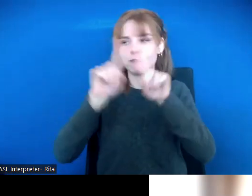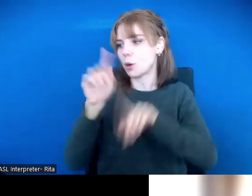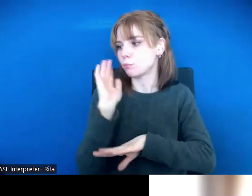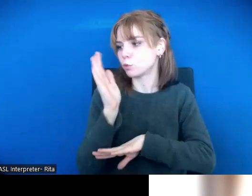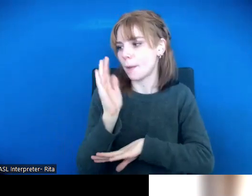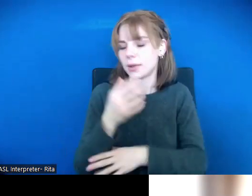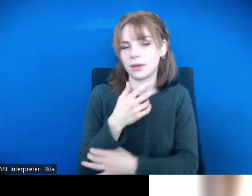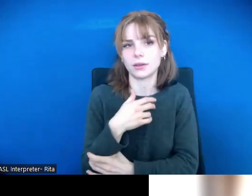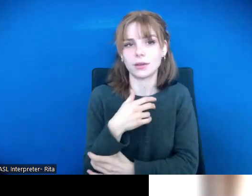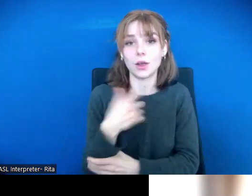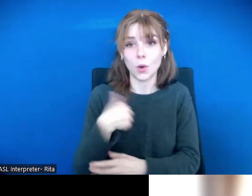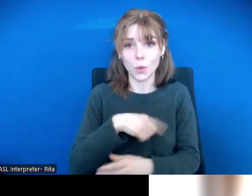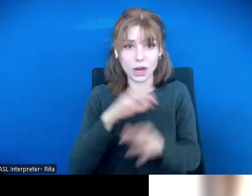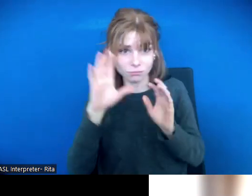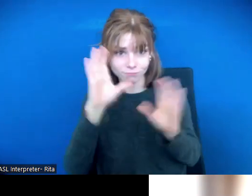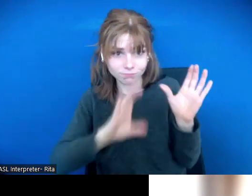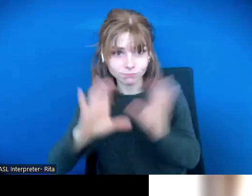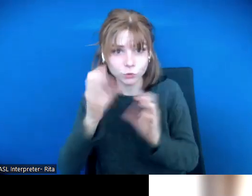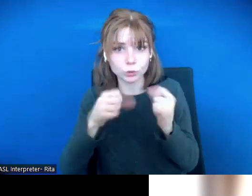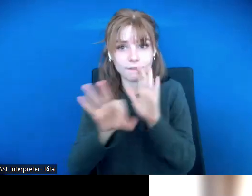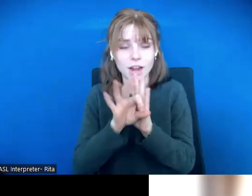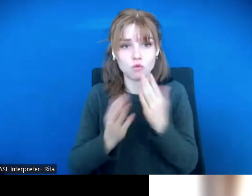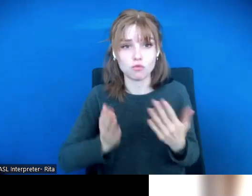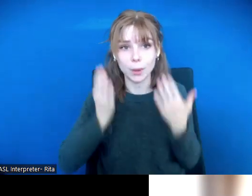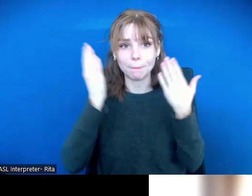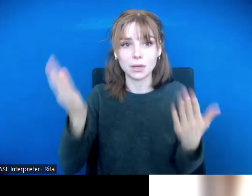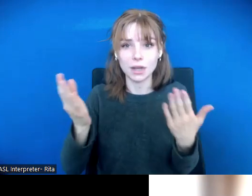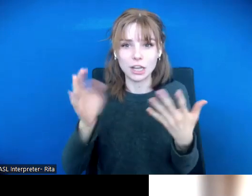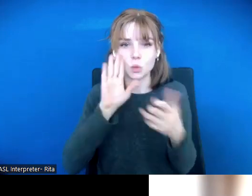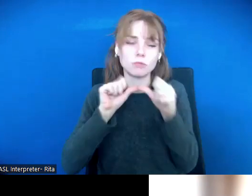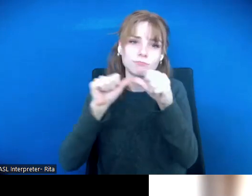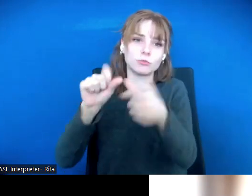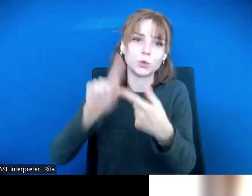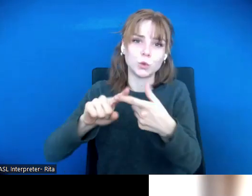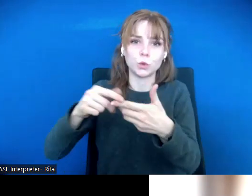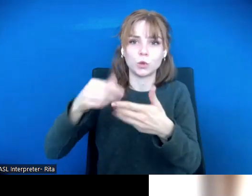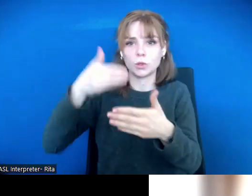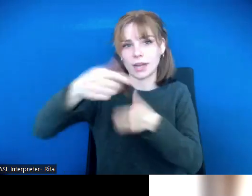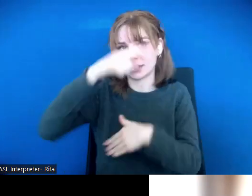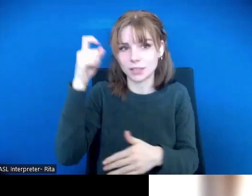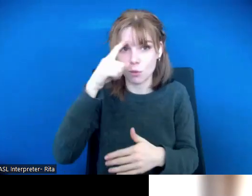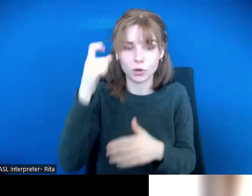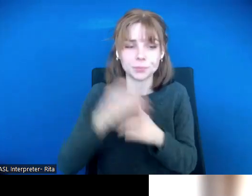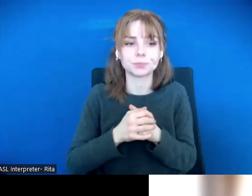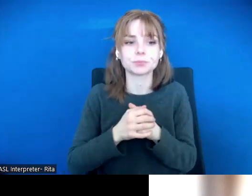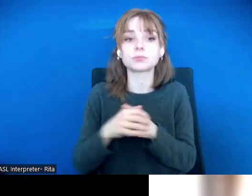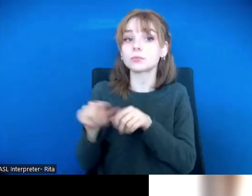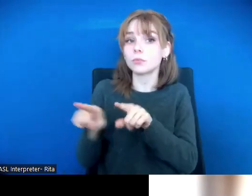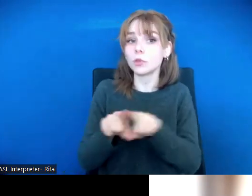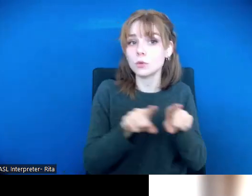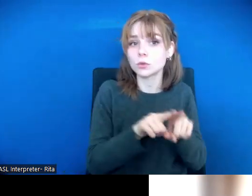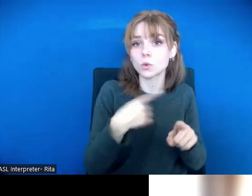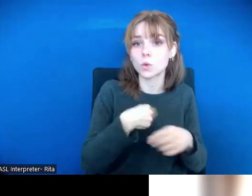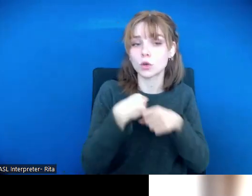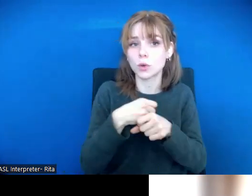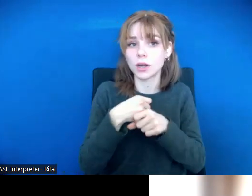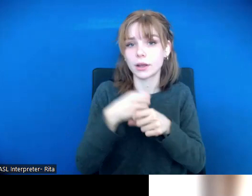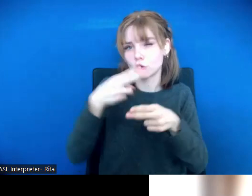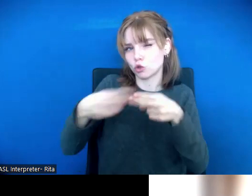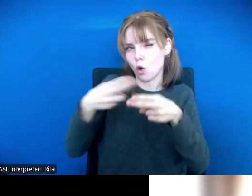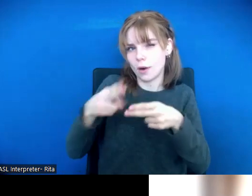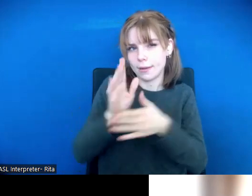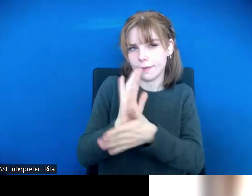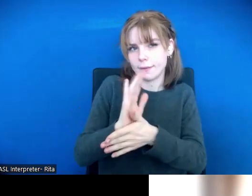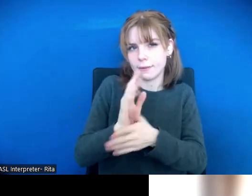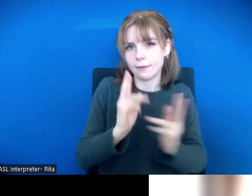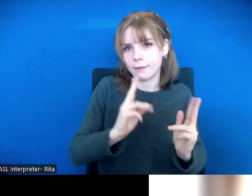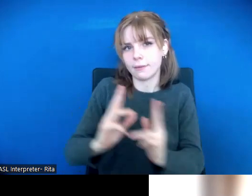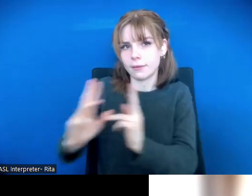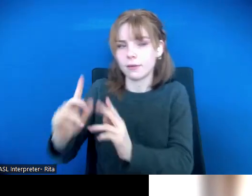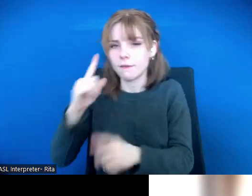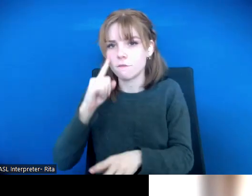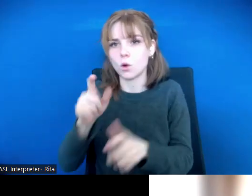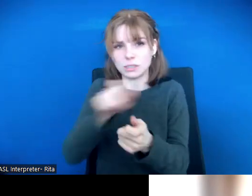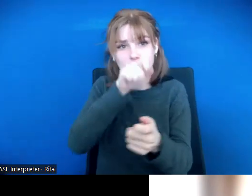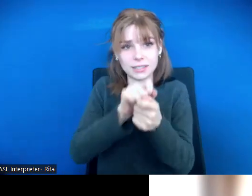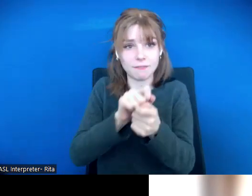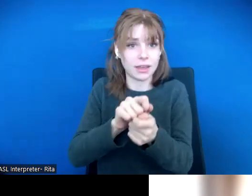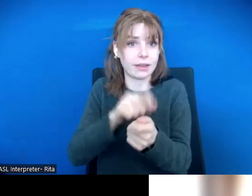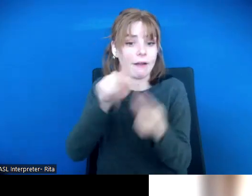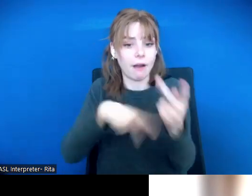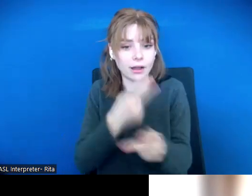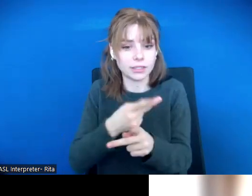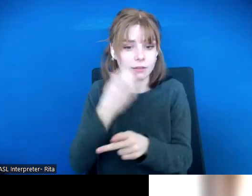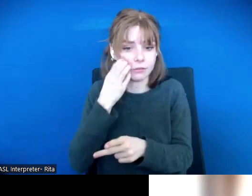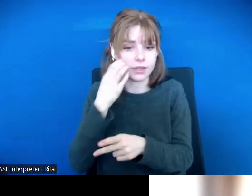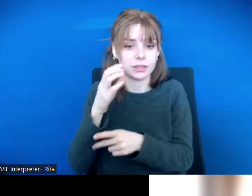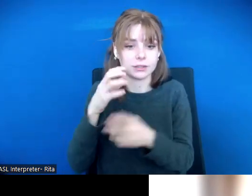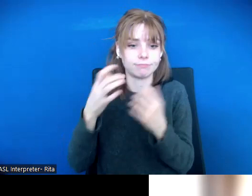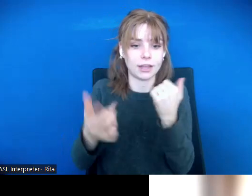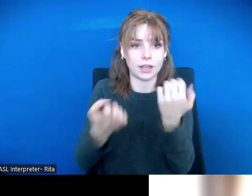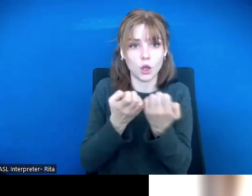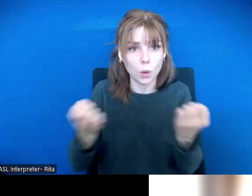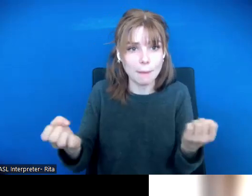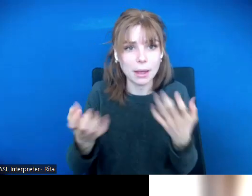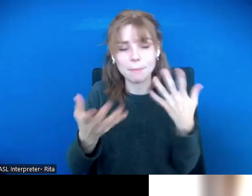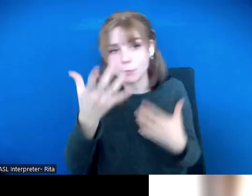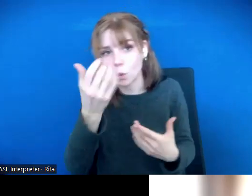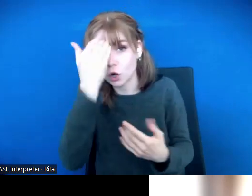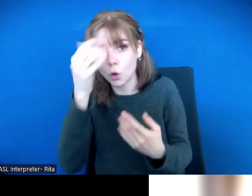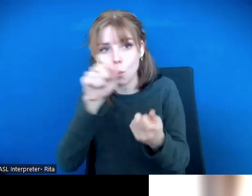various topics. So, in April, it is Everything Food. We are going to talk a lot about assistive technology for meal prep, for meal eating and drinking. Some of the stuff that we talked about here today. But each month we have